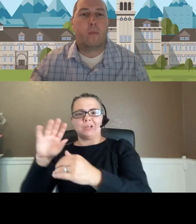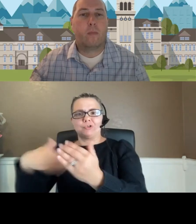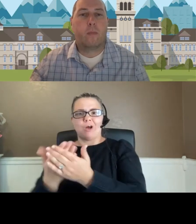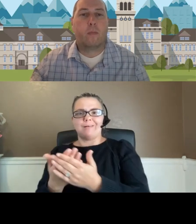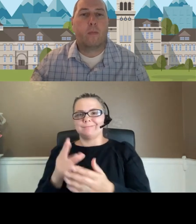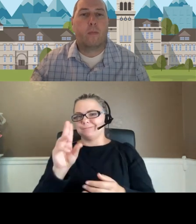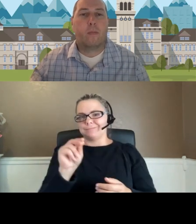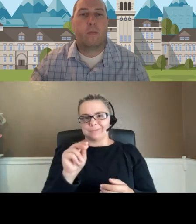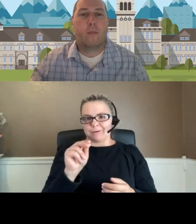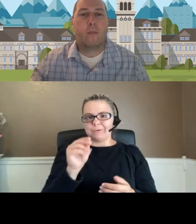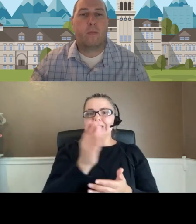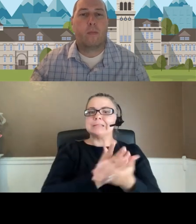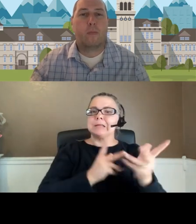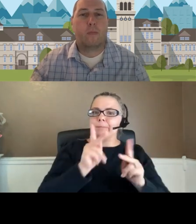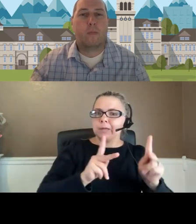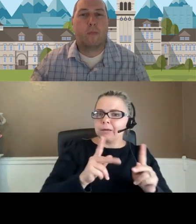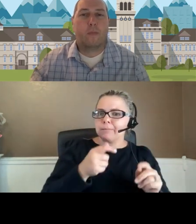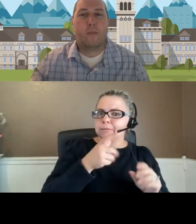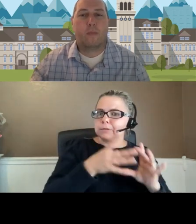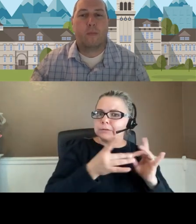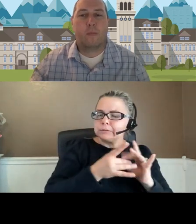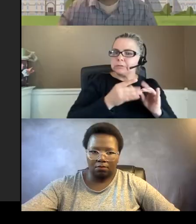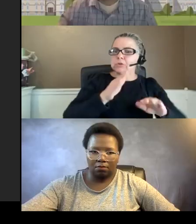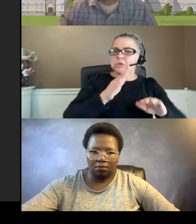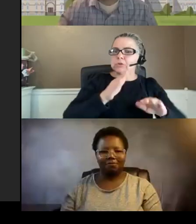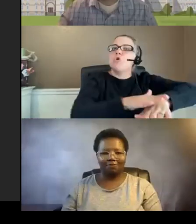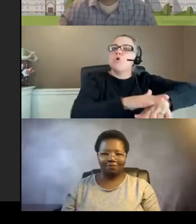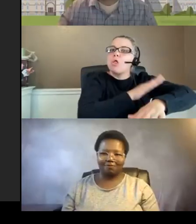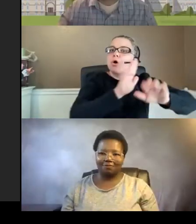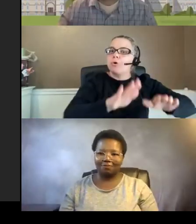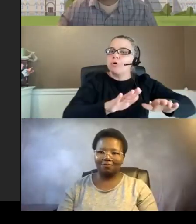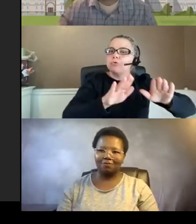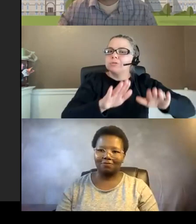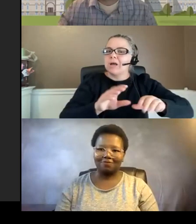down and you have other people saying let's just cut to the chase and dive into the code. So we're